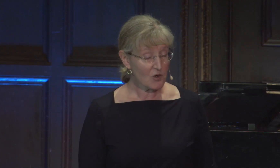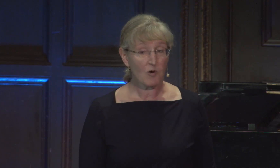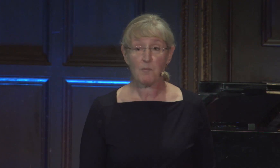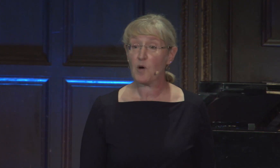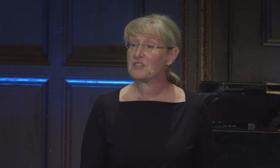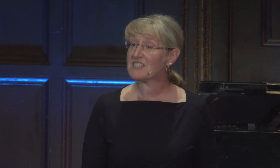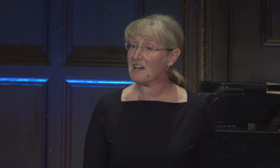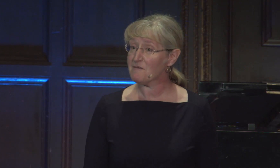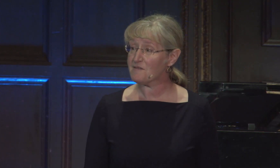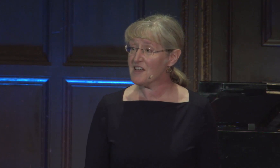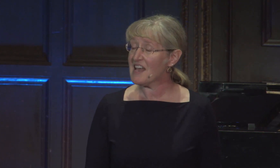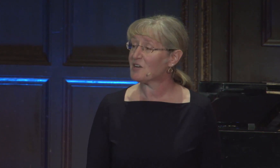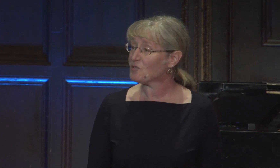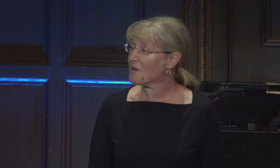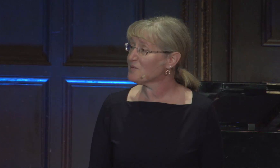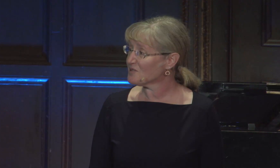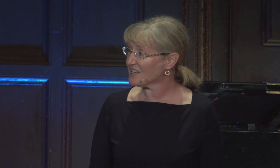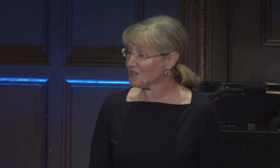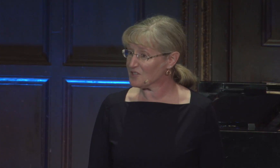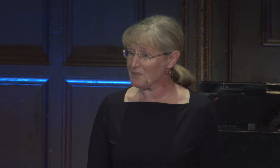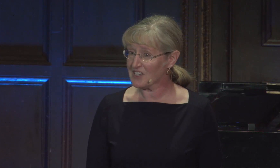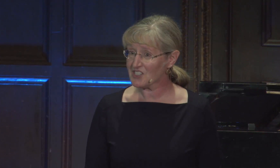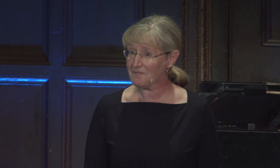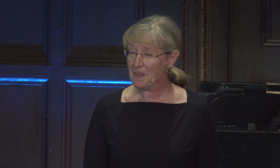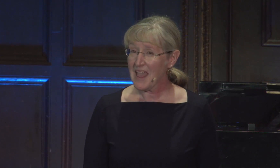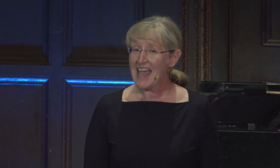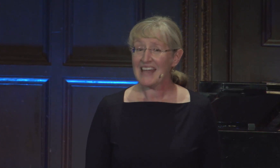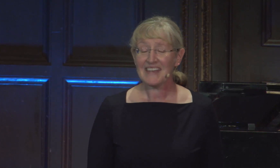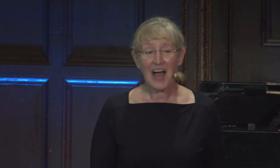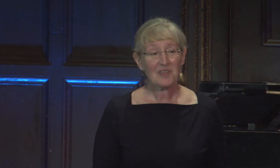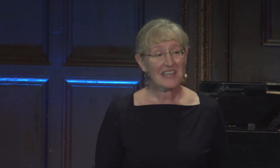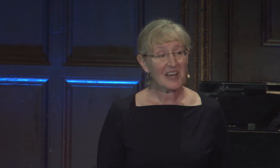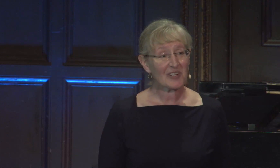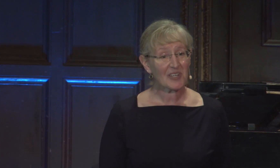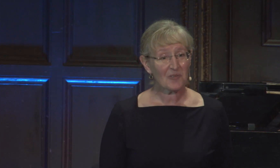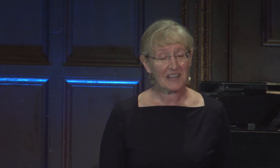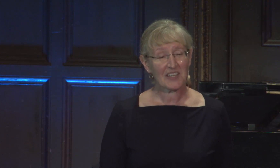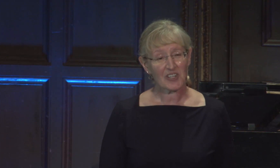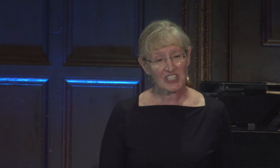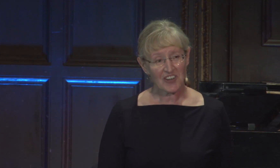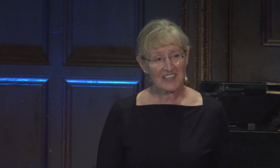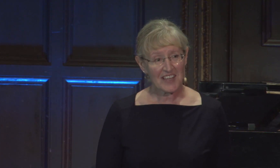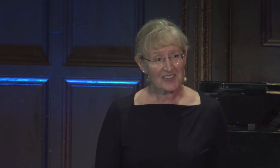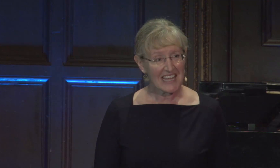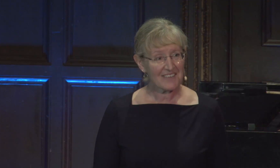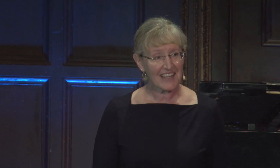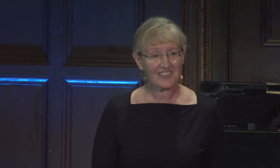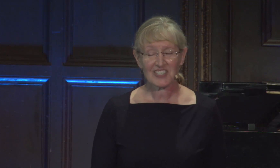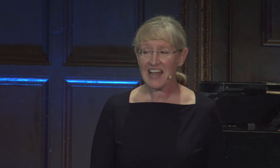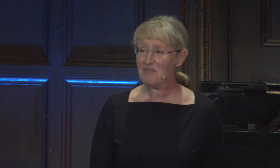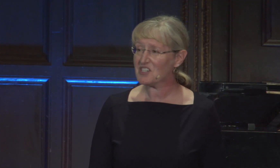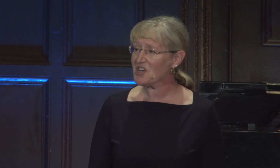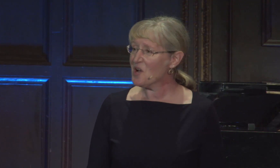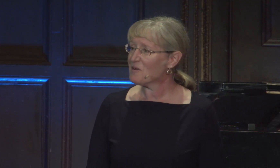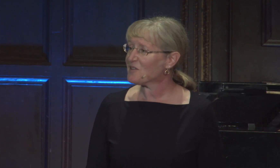who are both deaf and grew up using Cued Speech. And now they are cueing. They are sharing their native English language